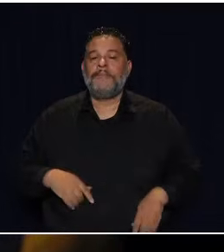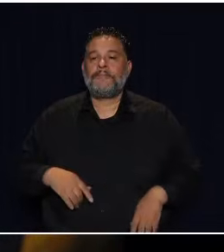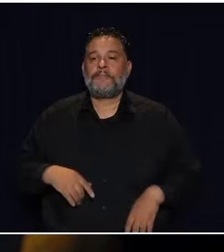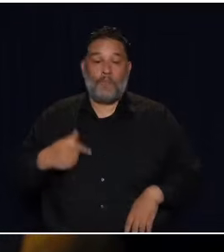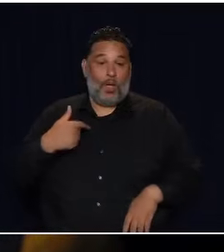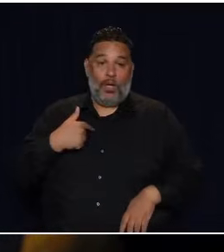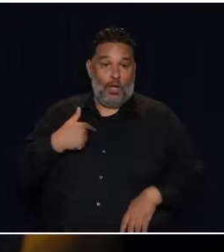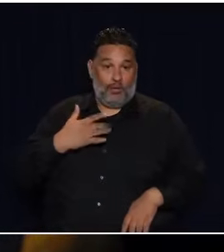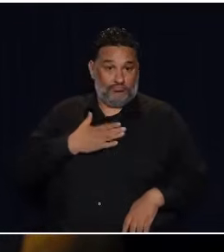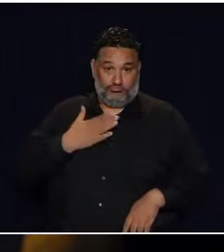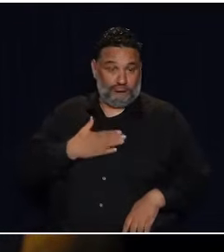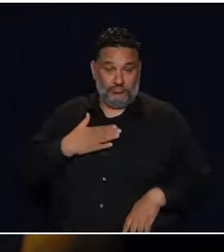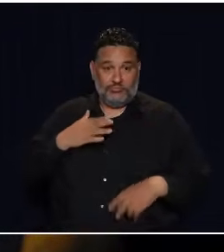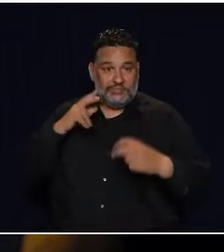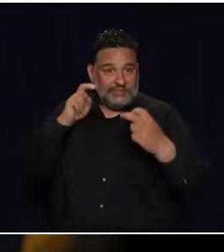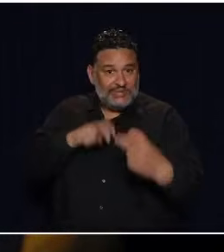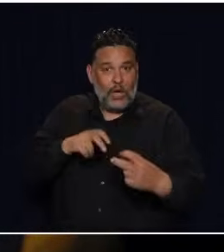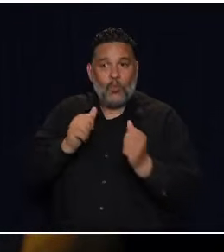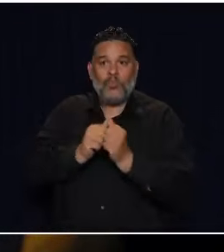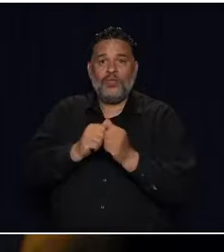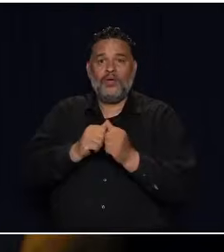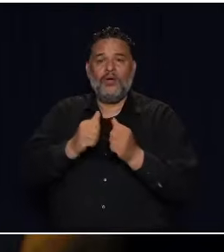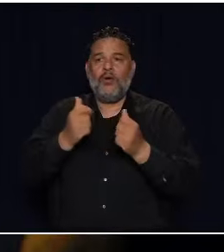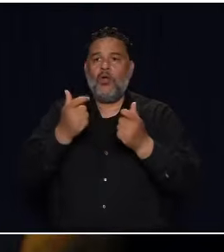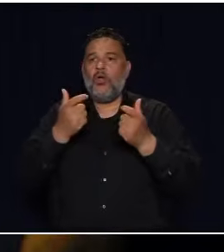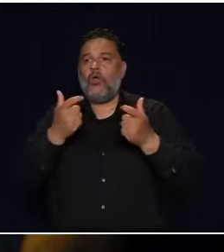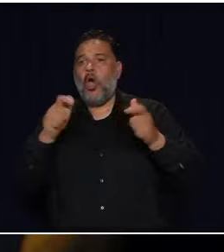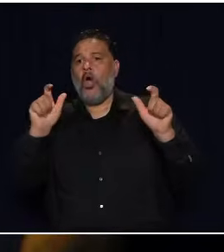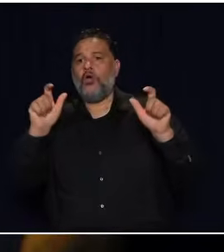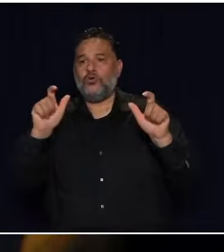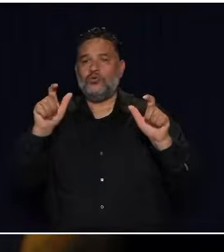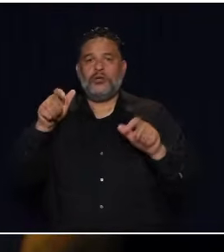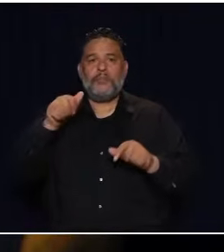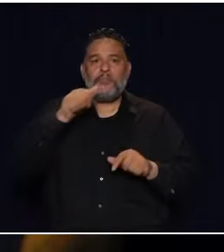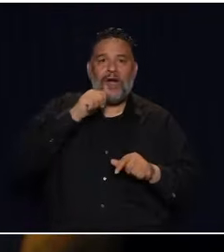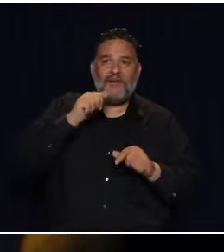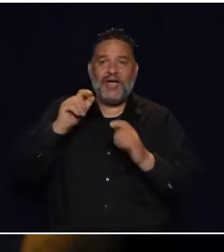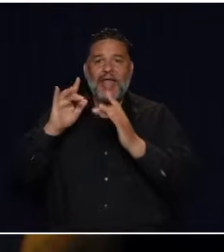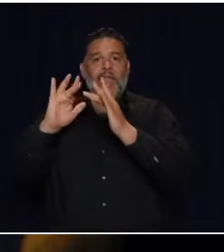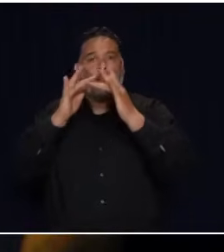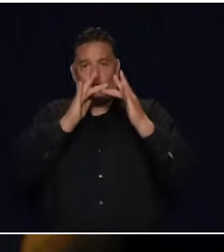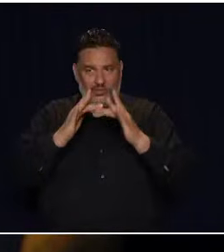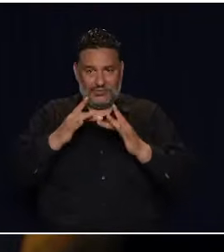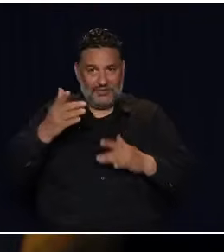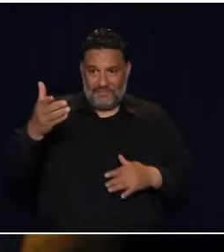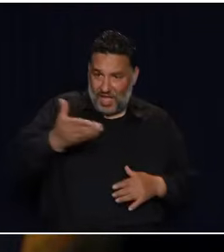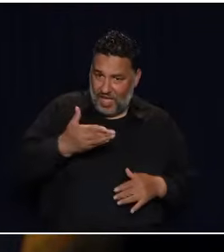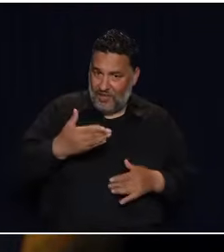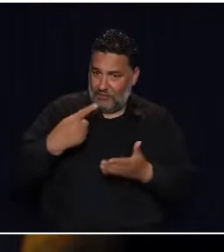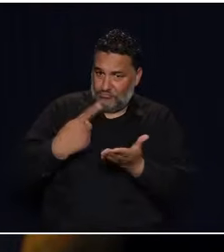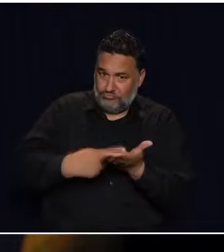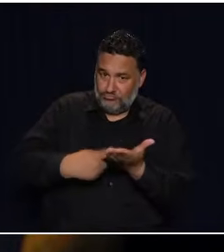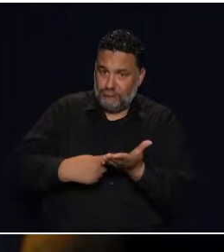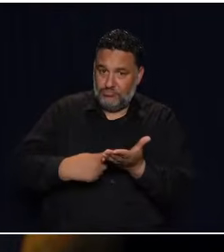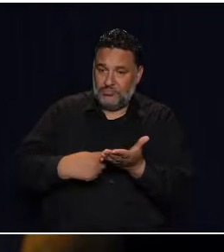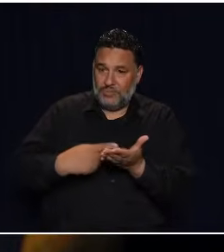WELL, I WOULD WELCOME THE OPPORTUNITY TO SIT DOWN WITH THE